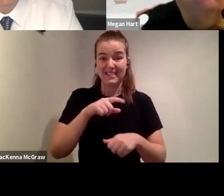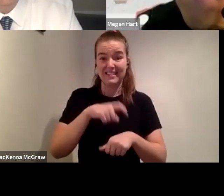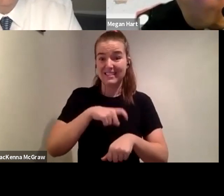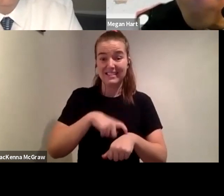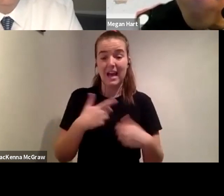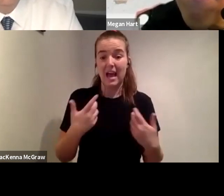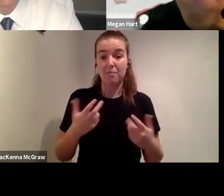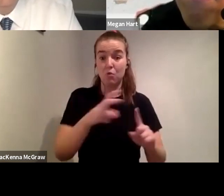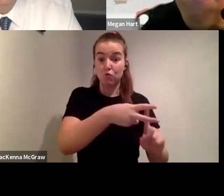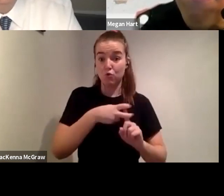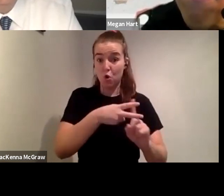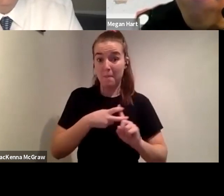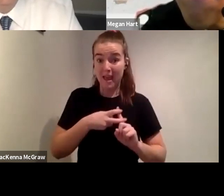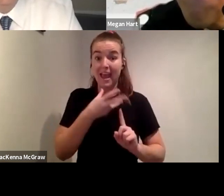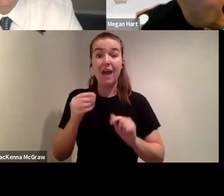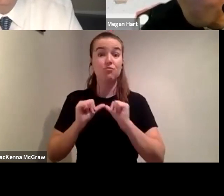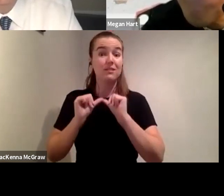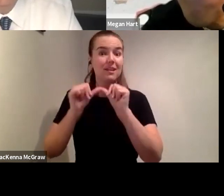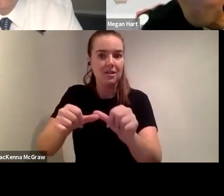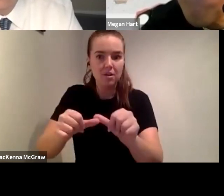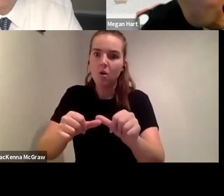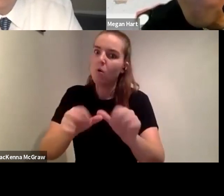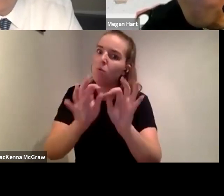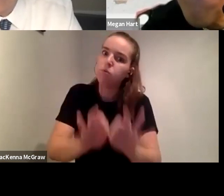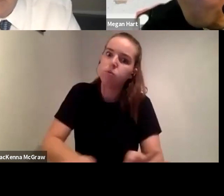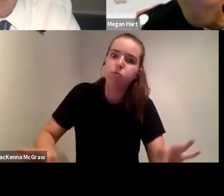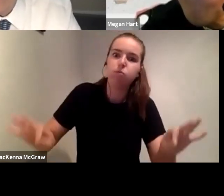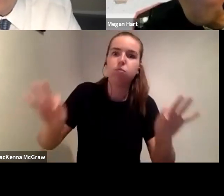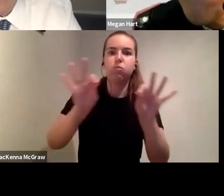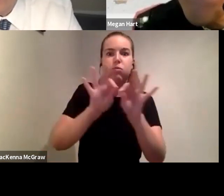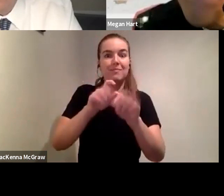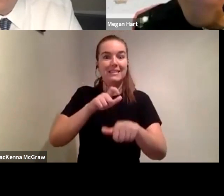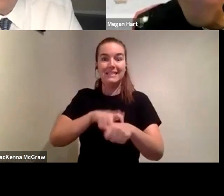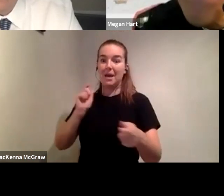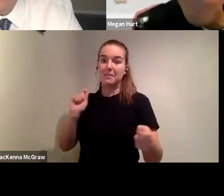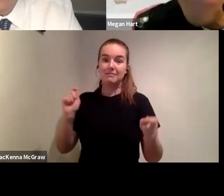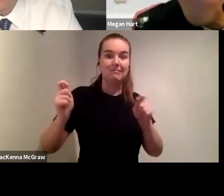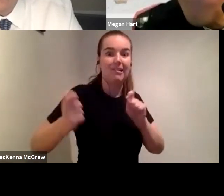We all know workplaces where it people feel safe asking for what they need.